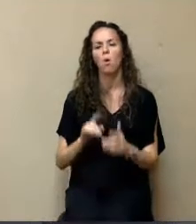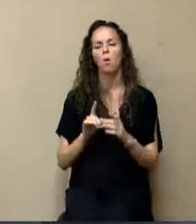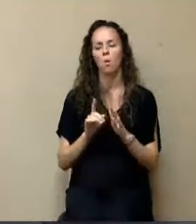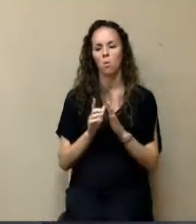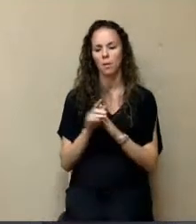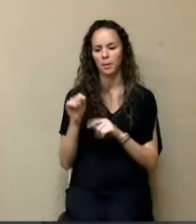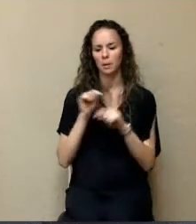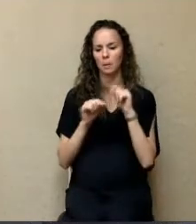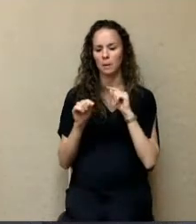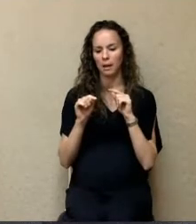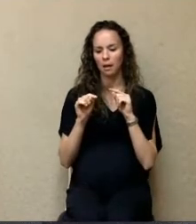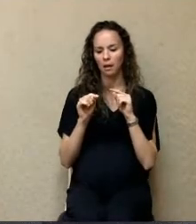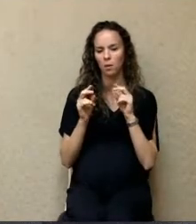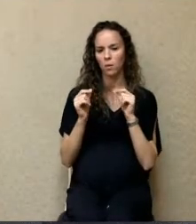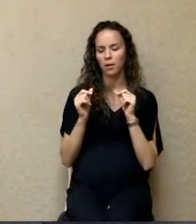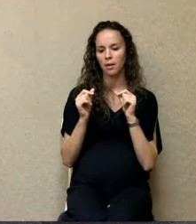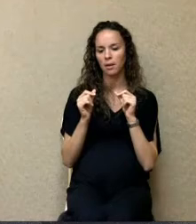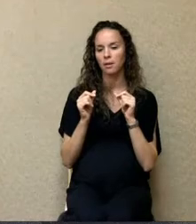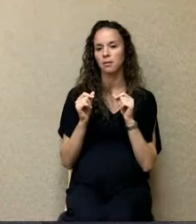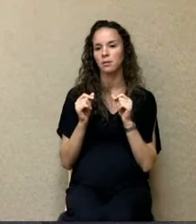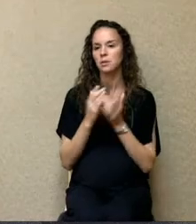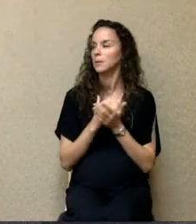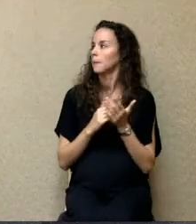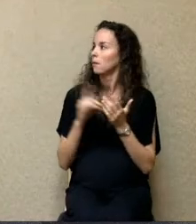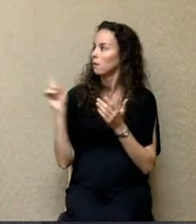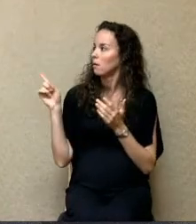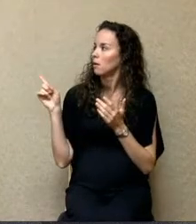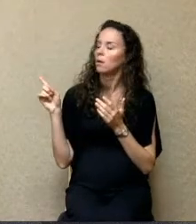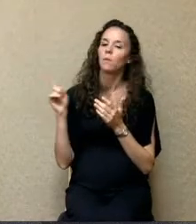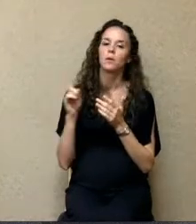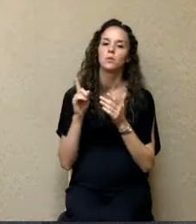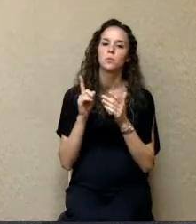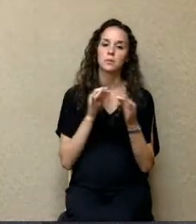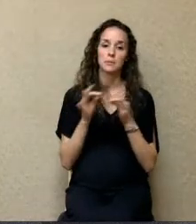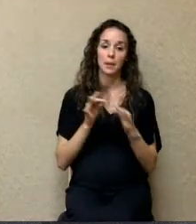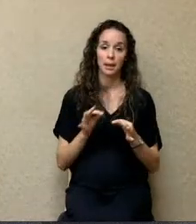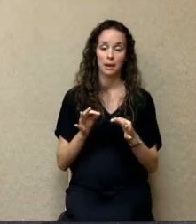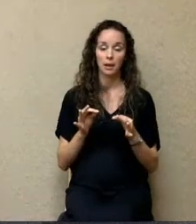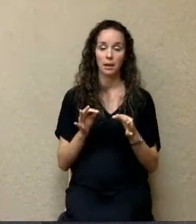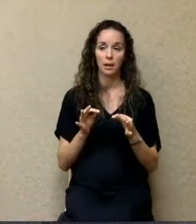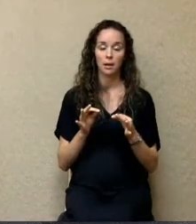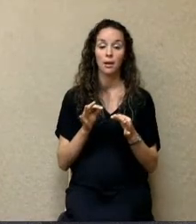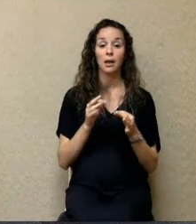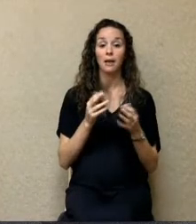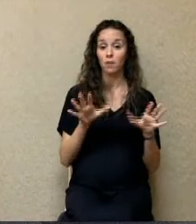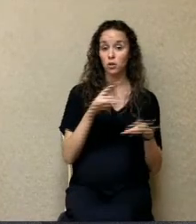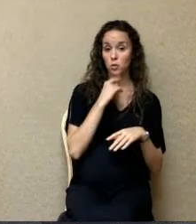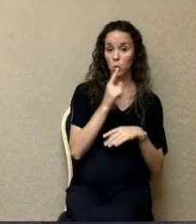real quick to some of these. So, I did explain about the blinds.